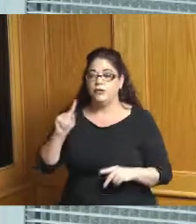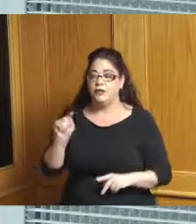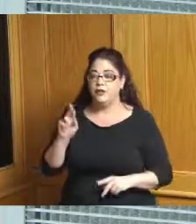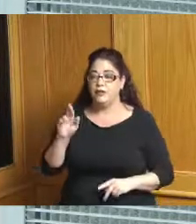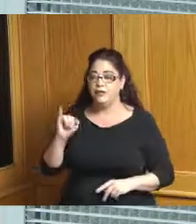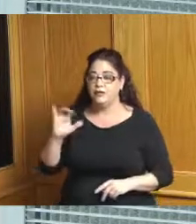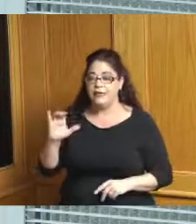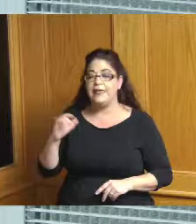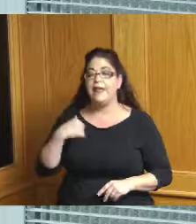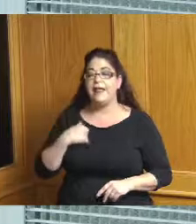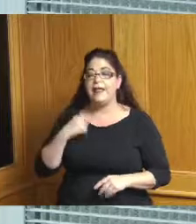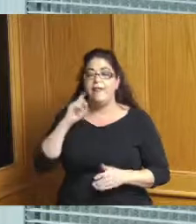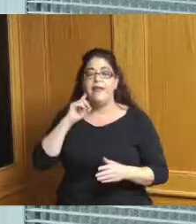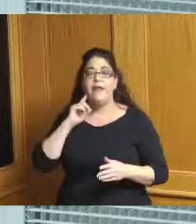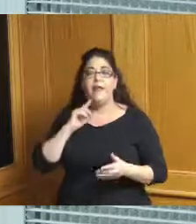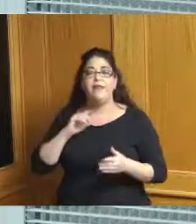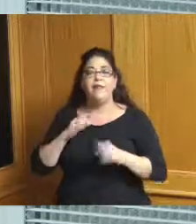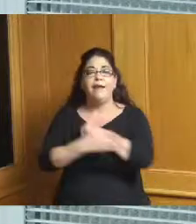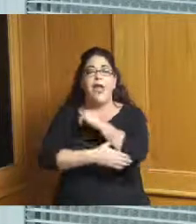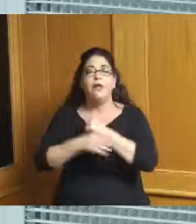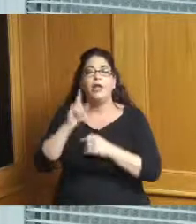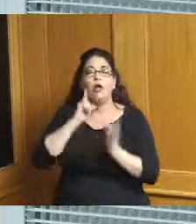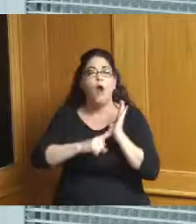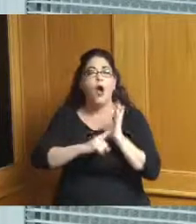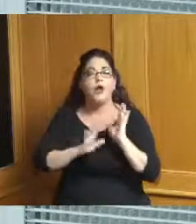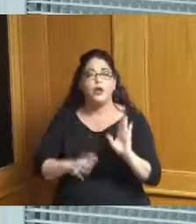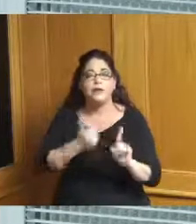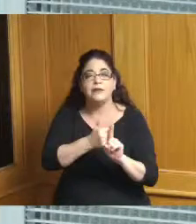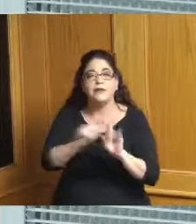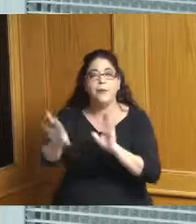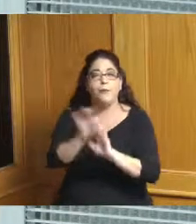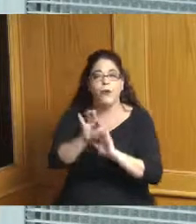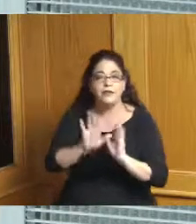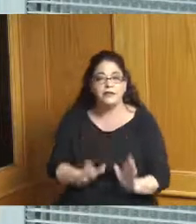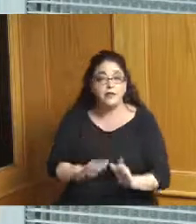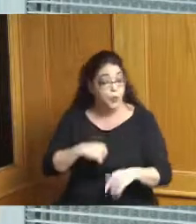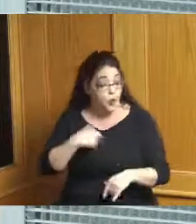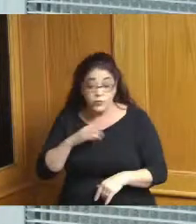Auditor's appointee I believe Greg would like to say a few words did you want to say a few words